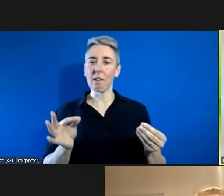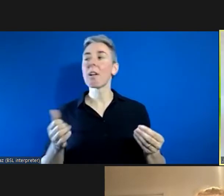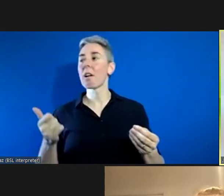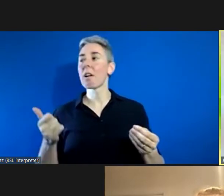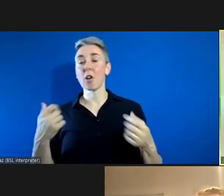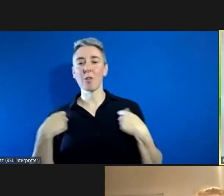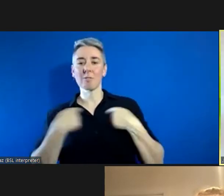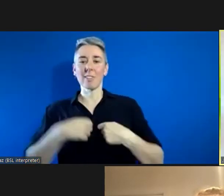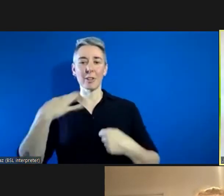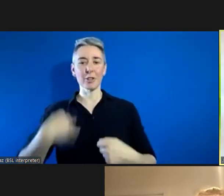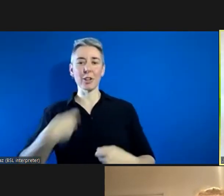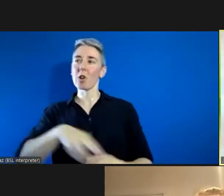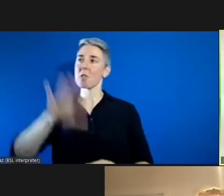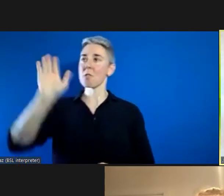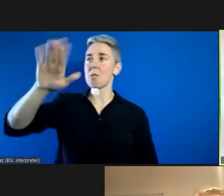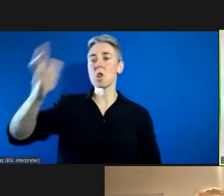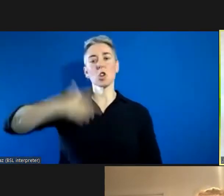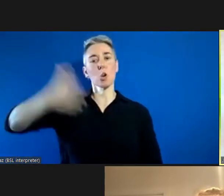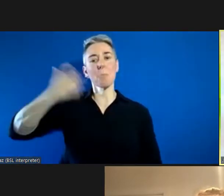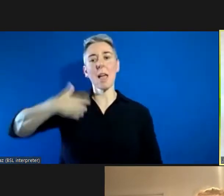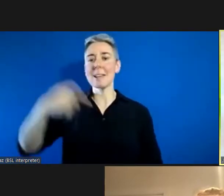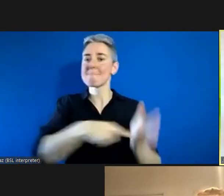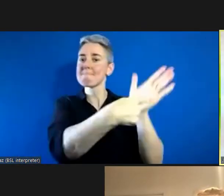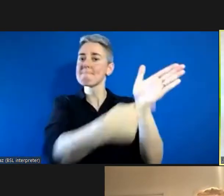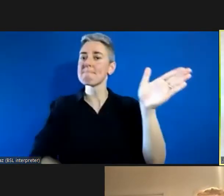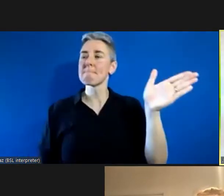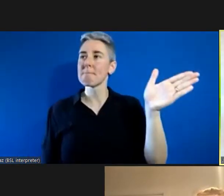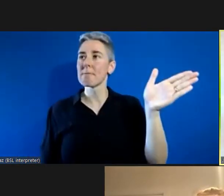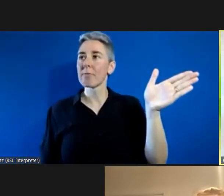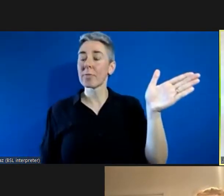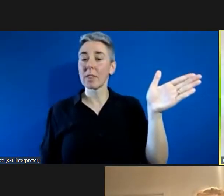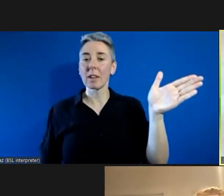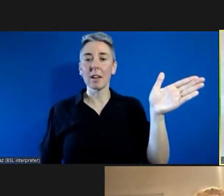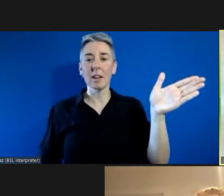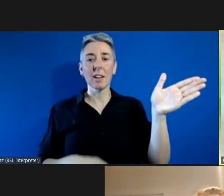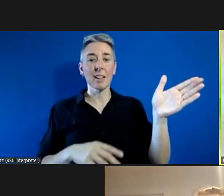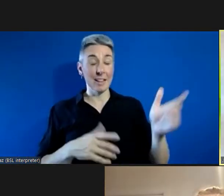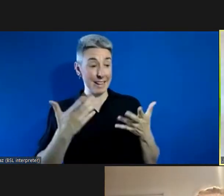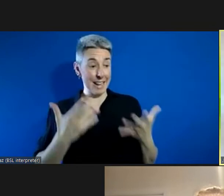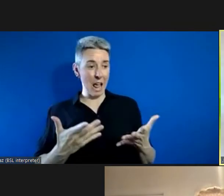Nowadays it's not correct to use the phrase because Owen told everyone not to, but it